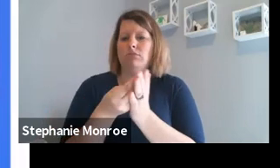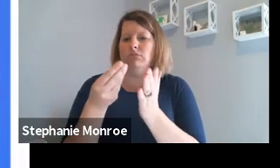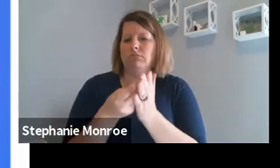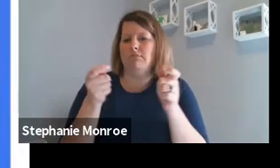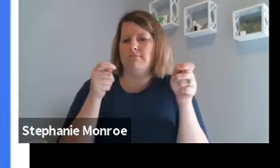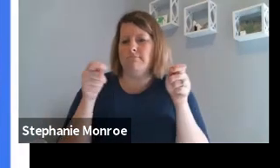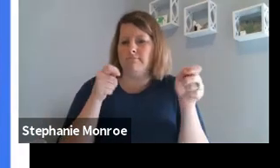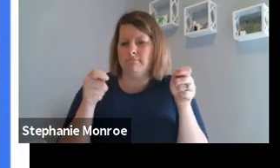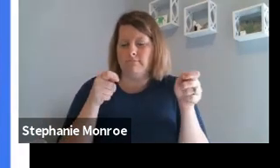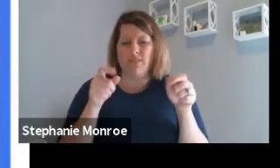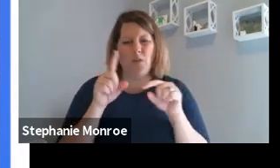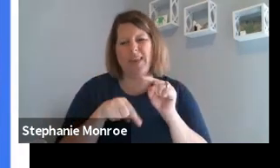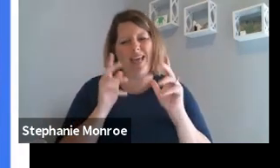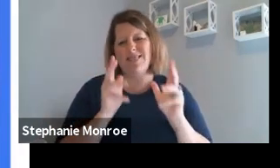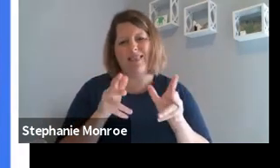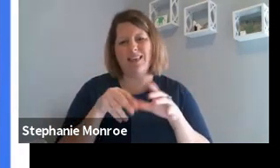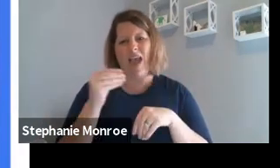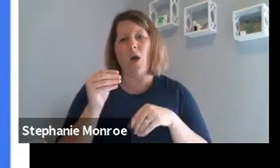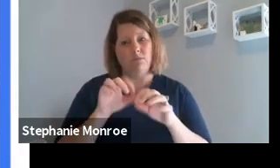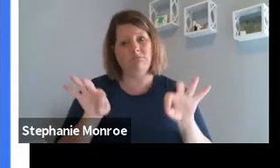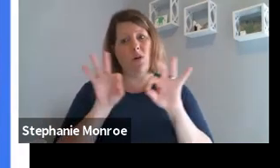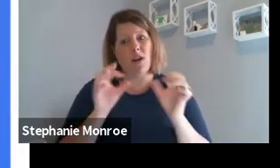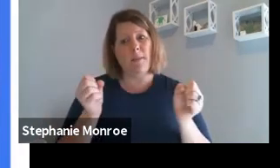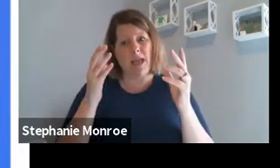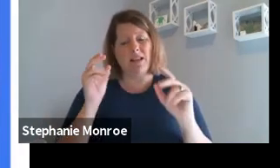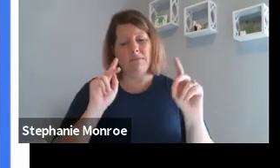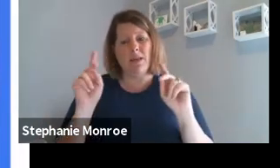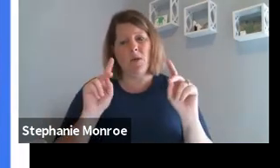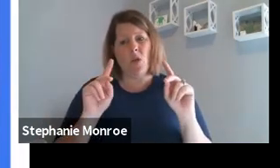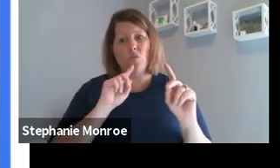And it's very, very important because a lot of our victims, are really controlled by the fact